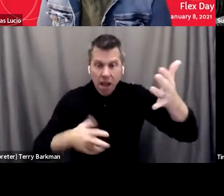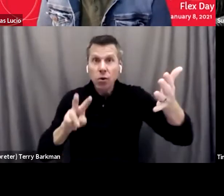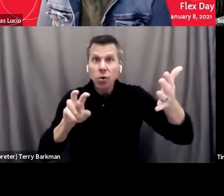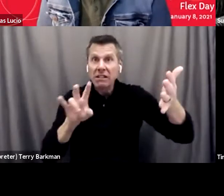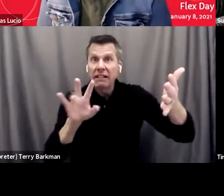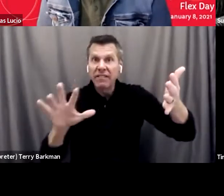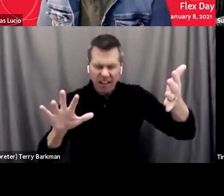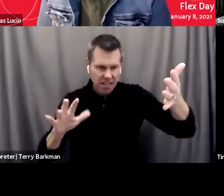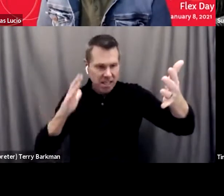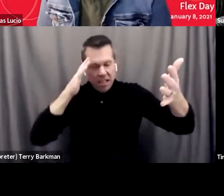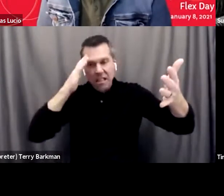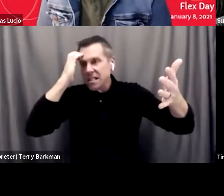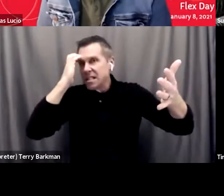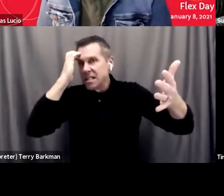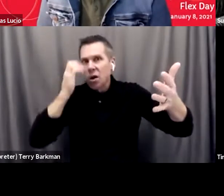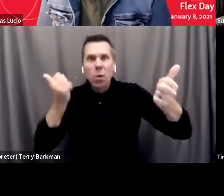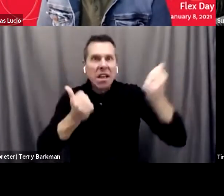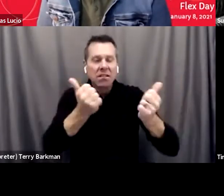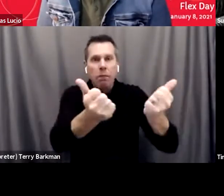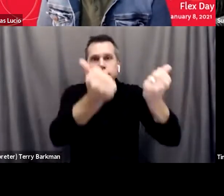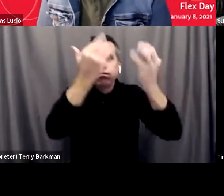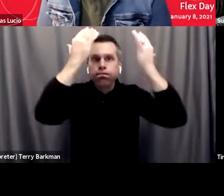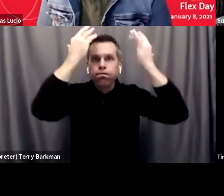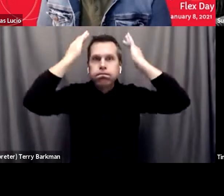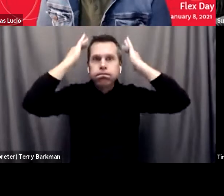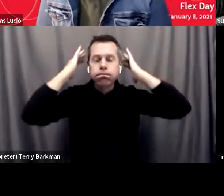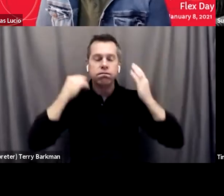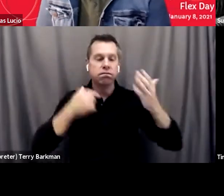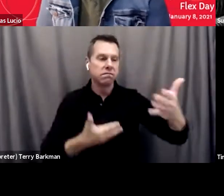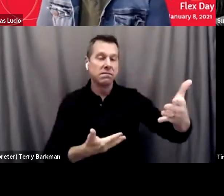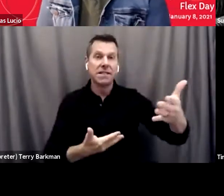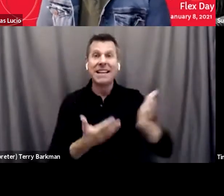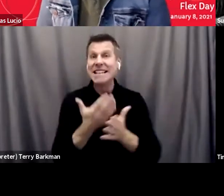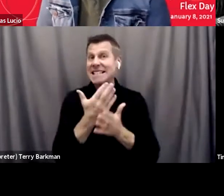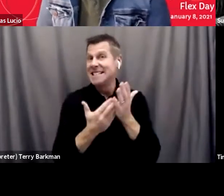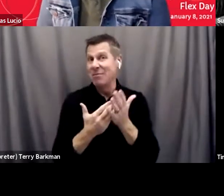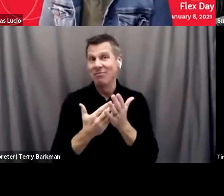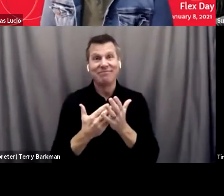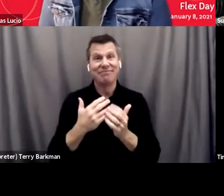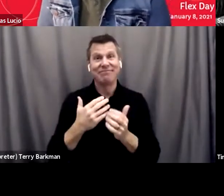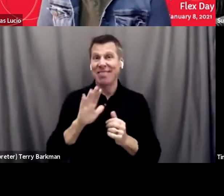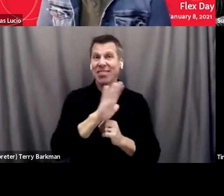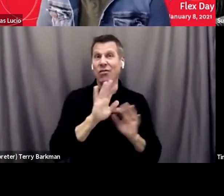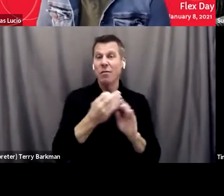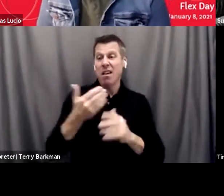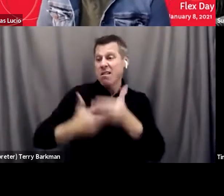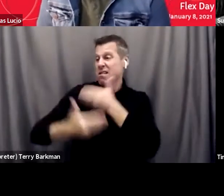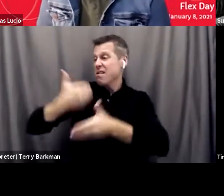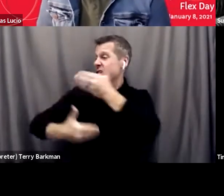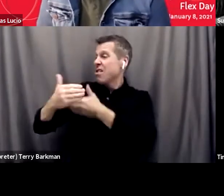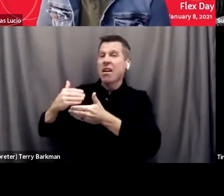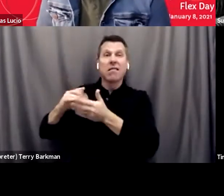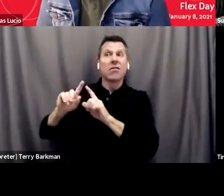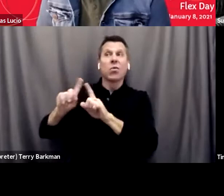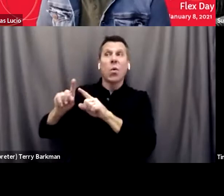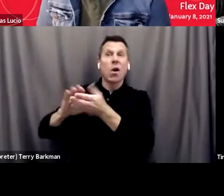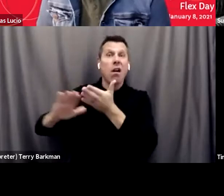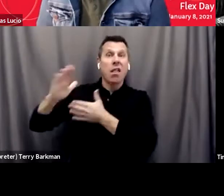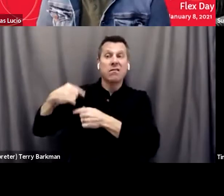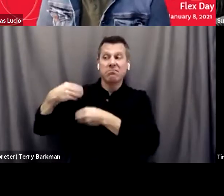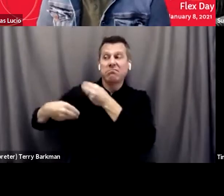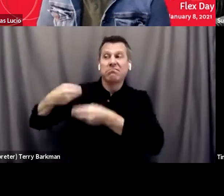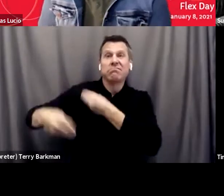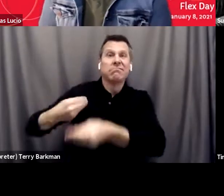daunting. I mean, it's daunting for for students who aren't first generation college students and who do have college experience